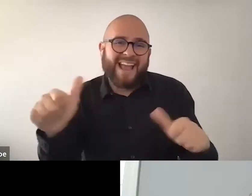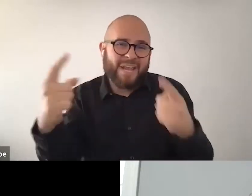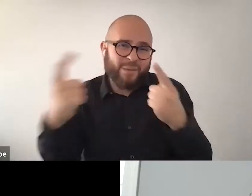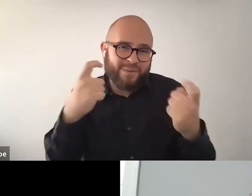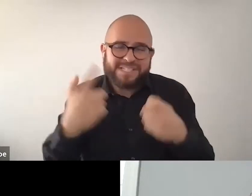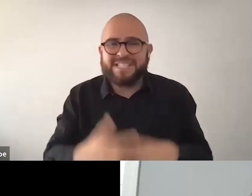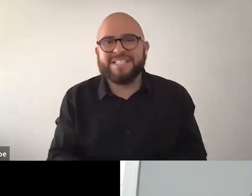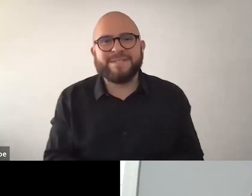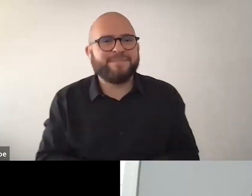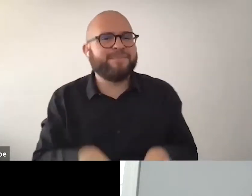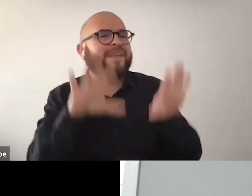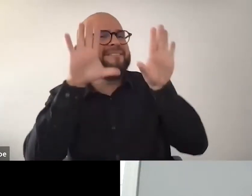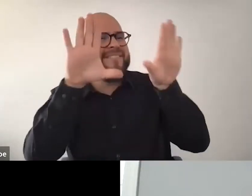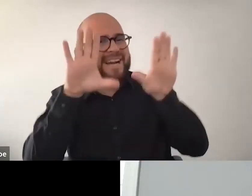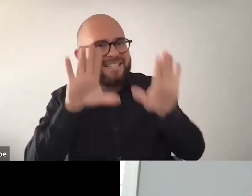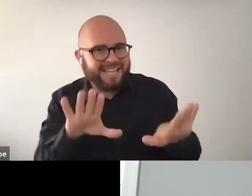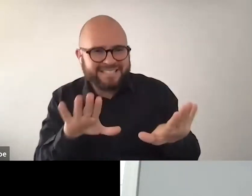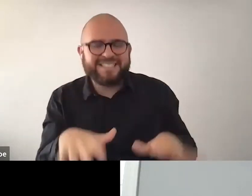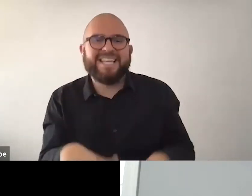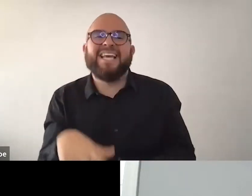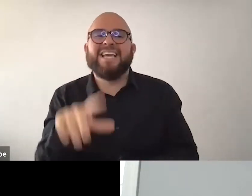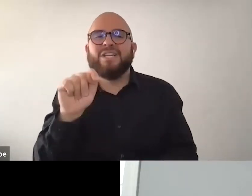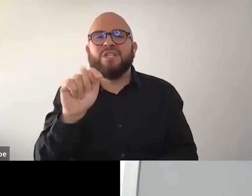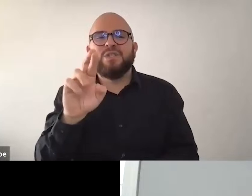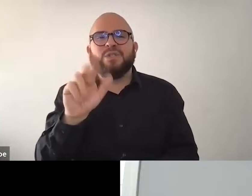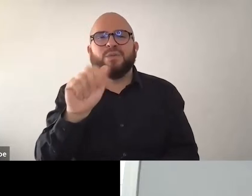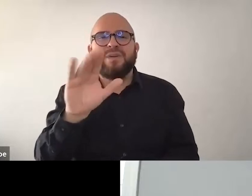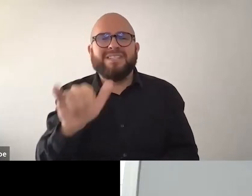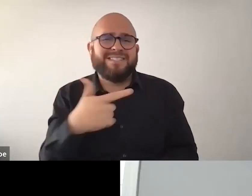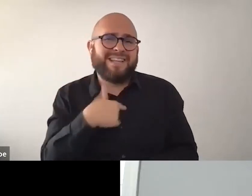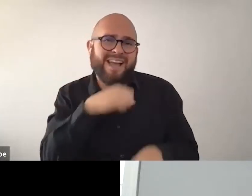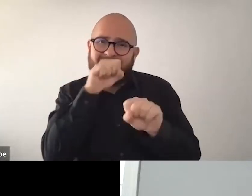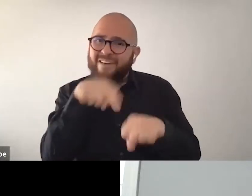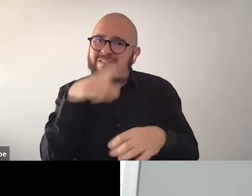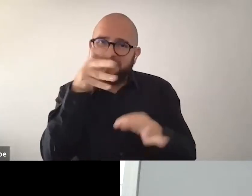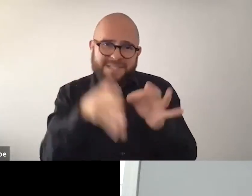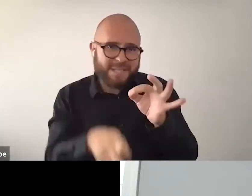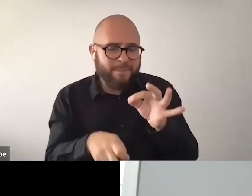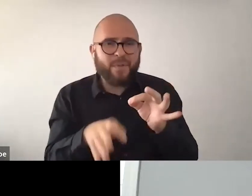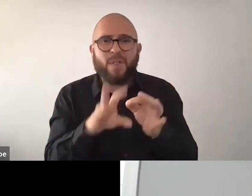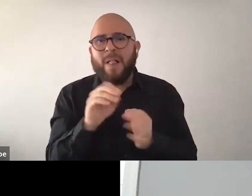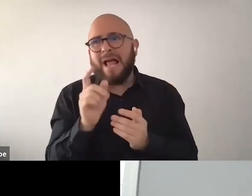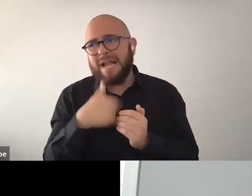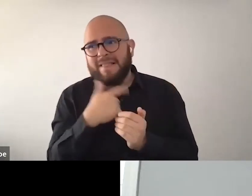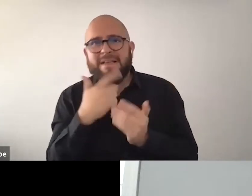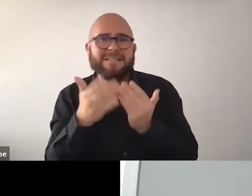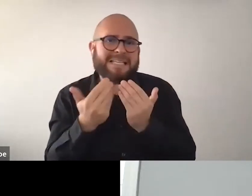Well, Tracy, I love how simple this was and relatively easy to digest and get a sense